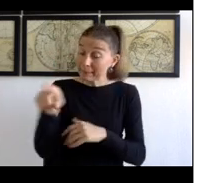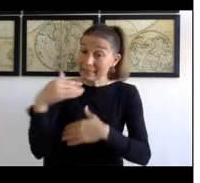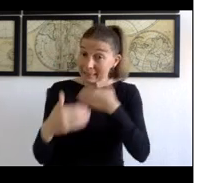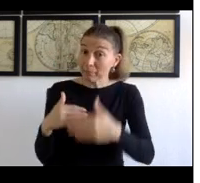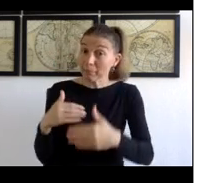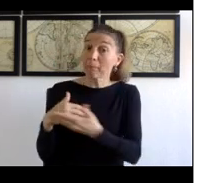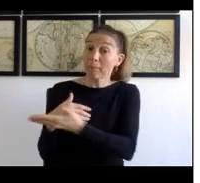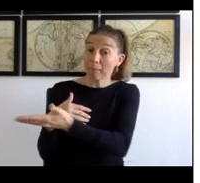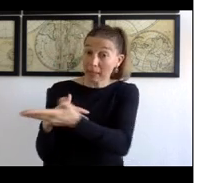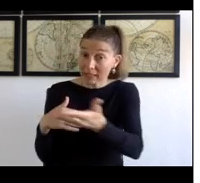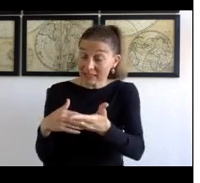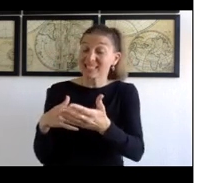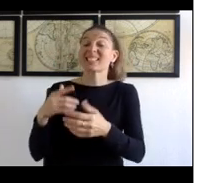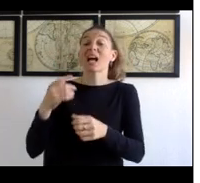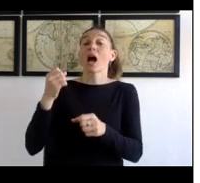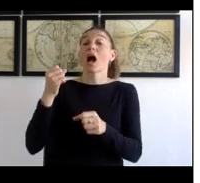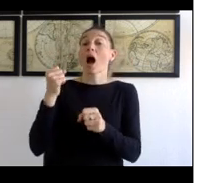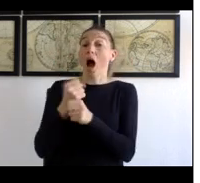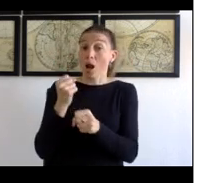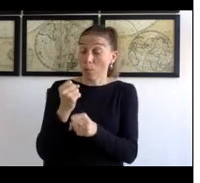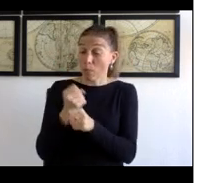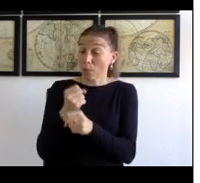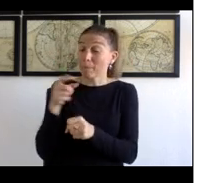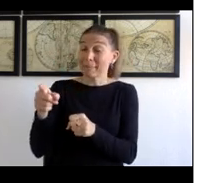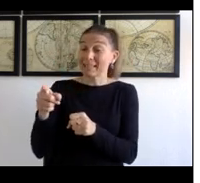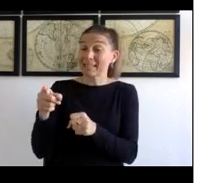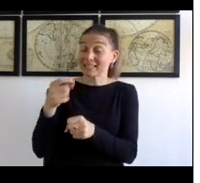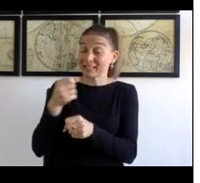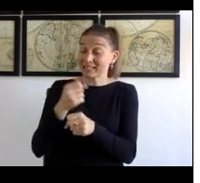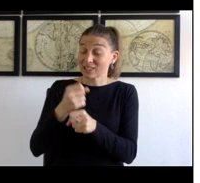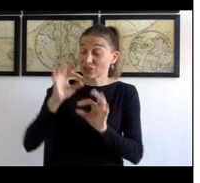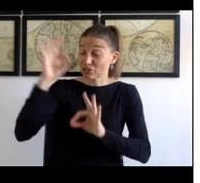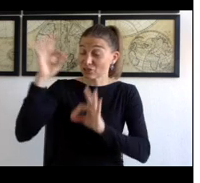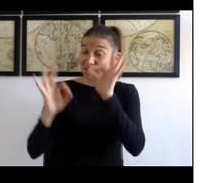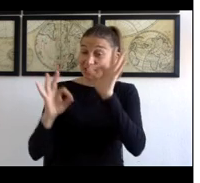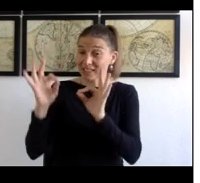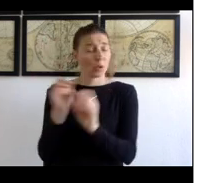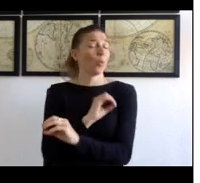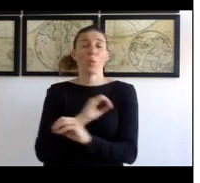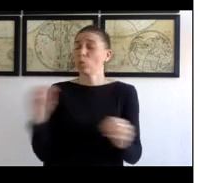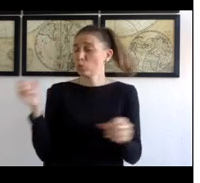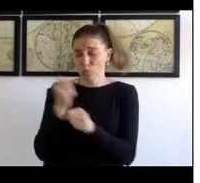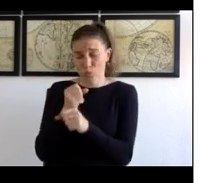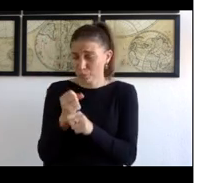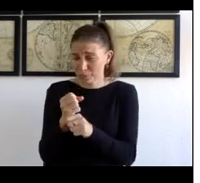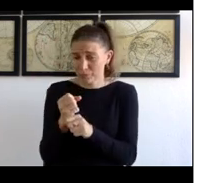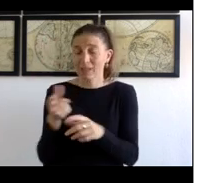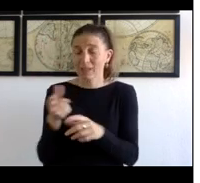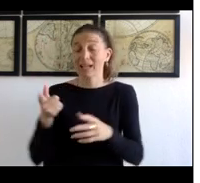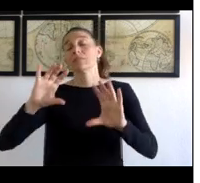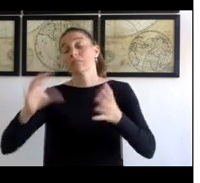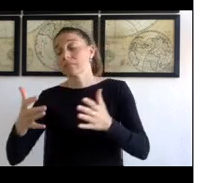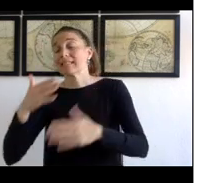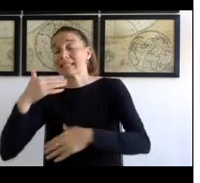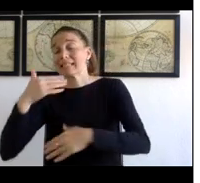employment rate for persons with disabilities is higher than for persons without disabilities.